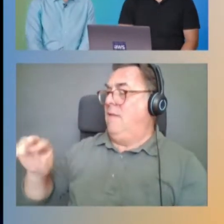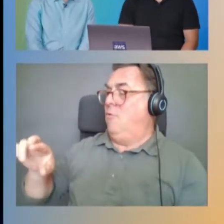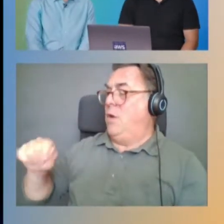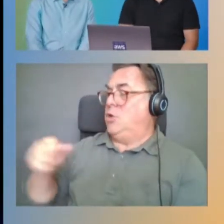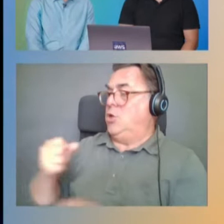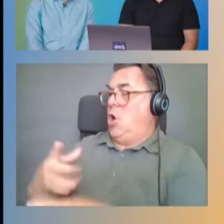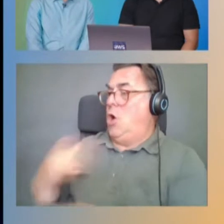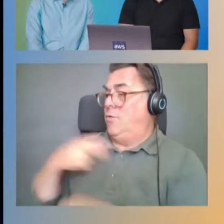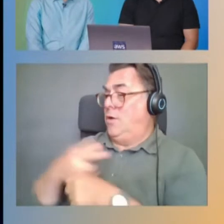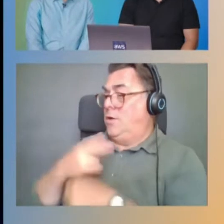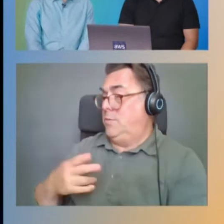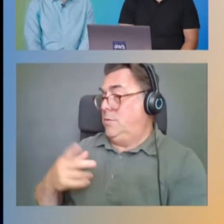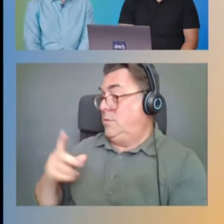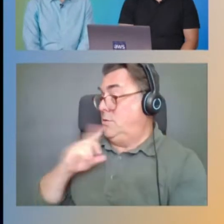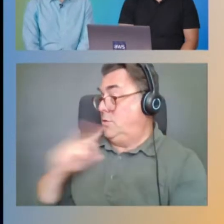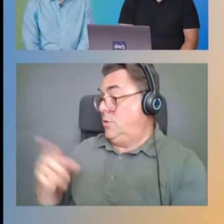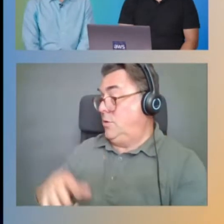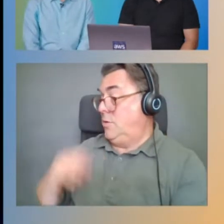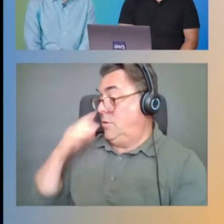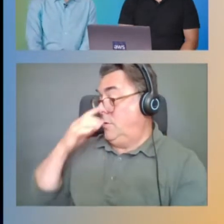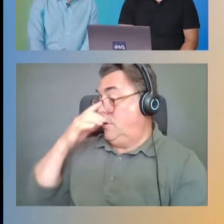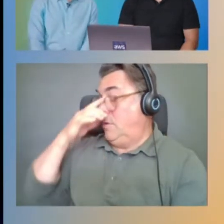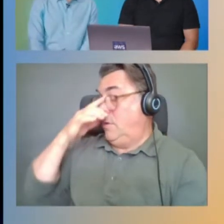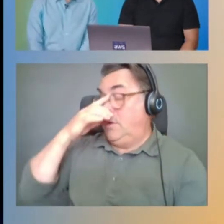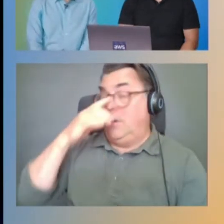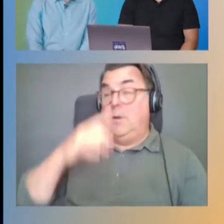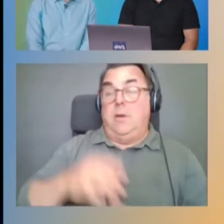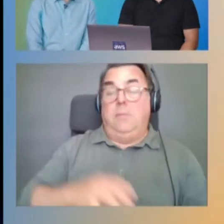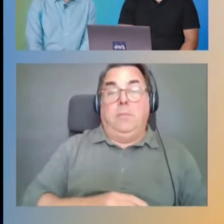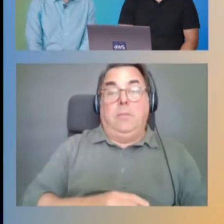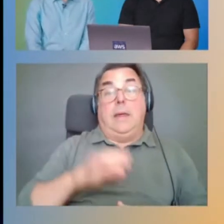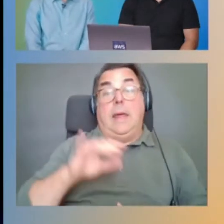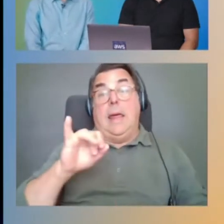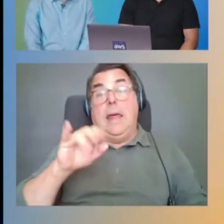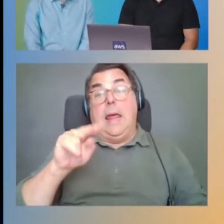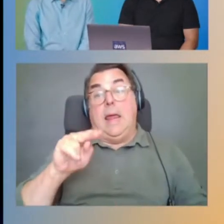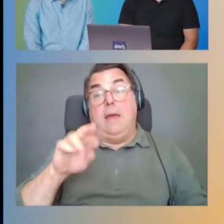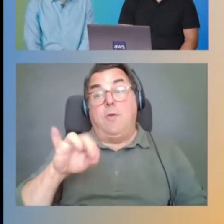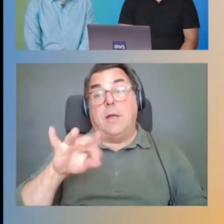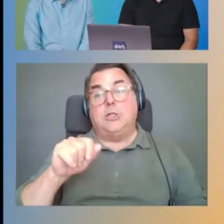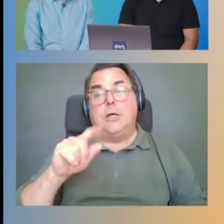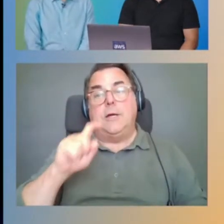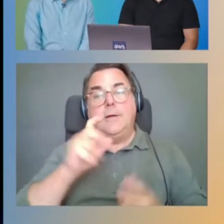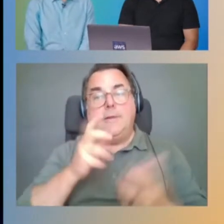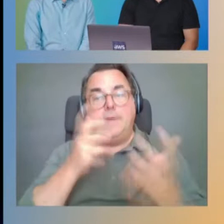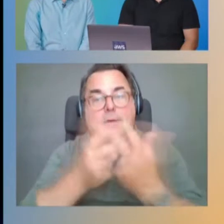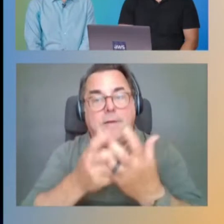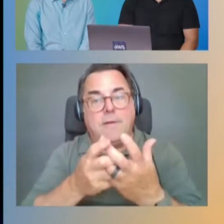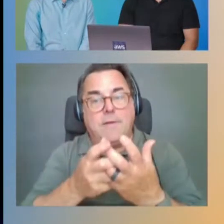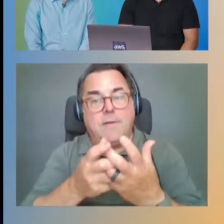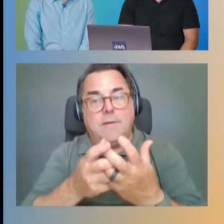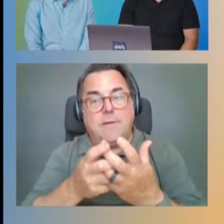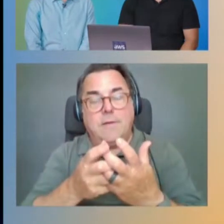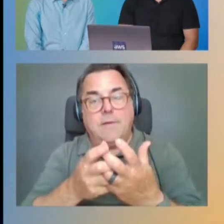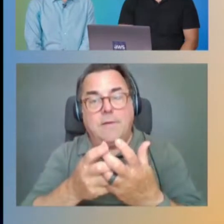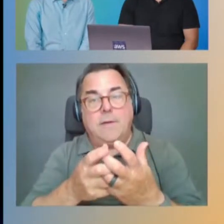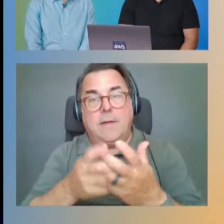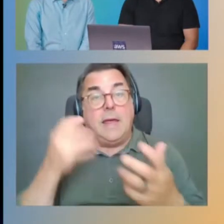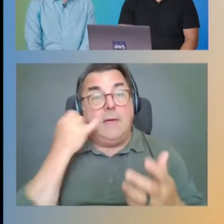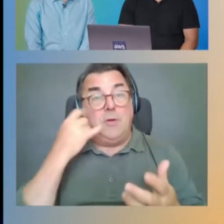Yeah, so what we did with Inferentia is to tailor it for inference workloads. And by doing that, we're able to cut costs